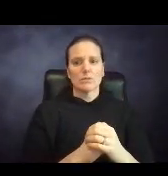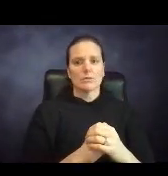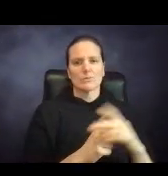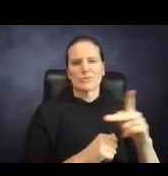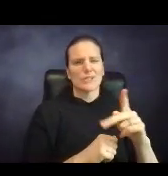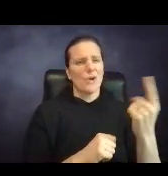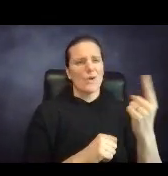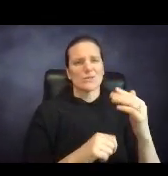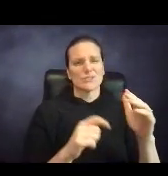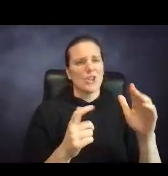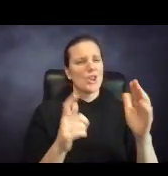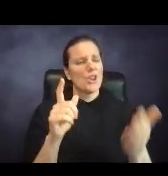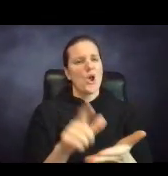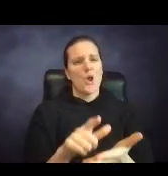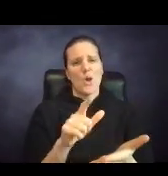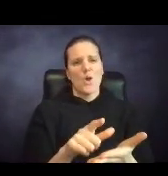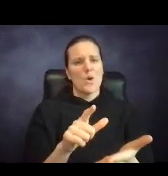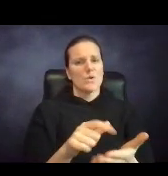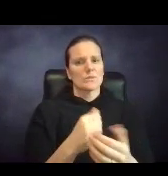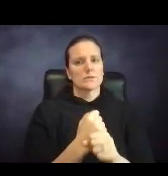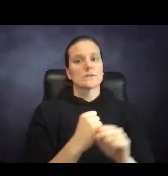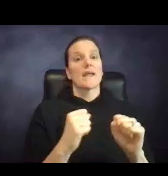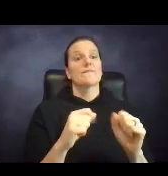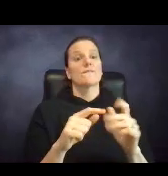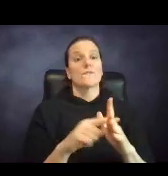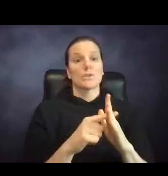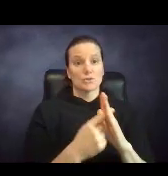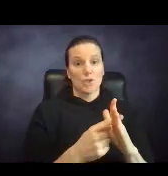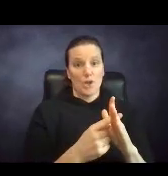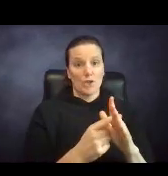Always, always, always. And so it's a safe thing to start with for most women.